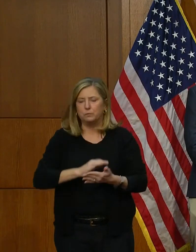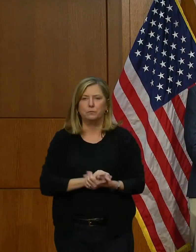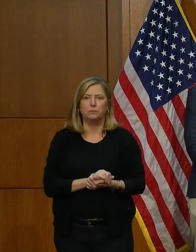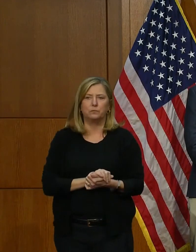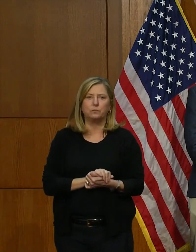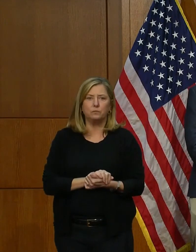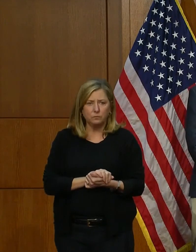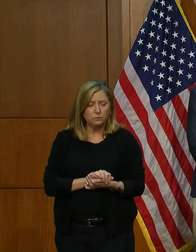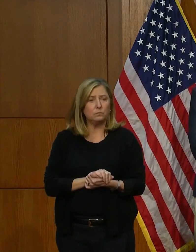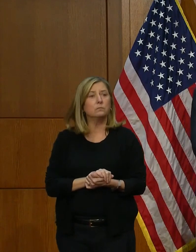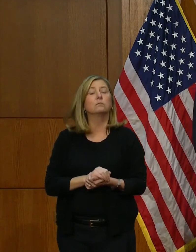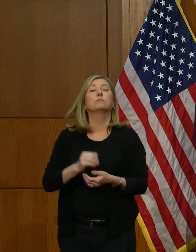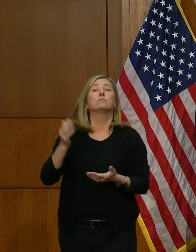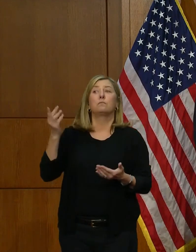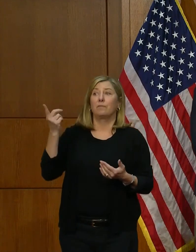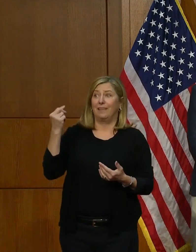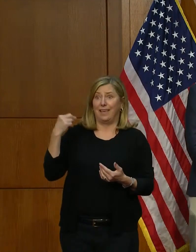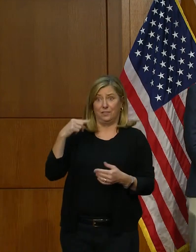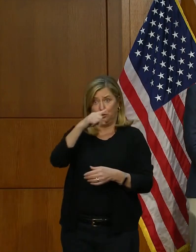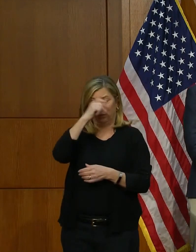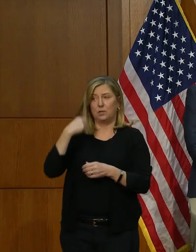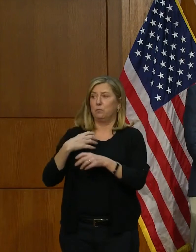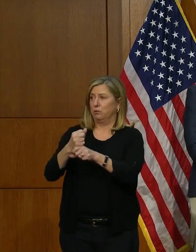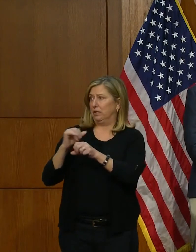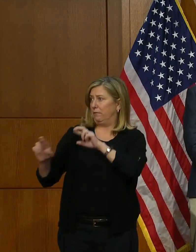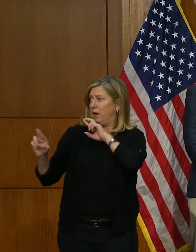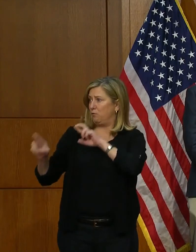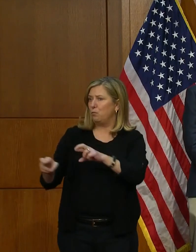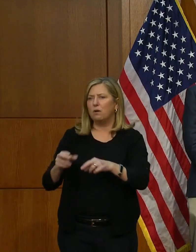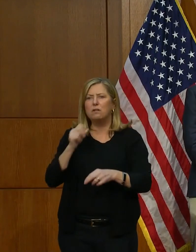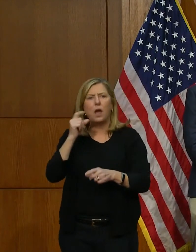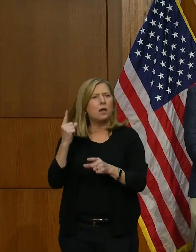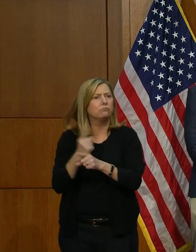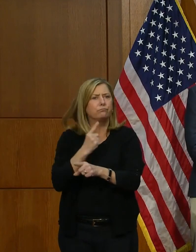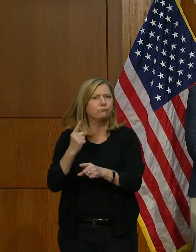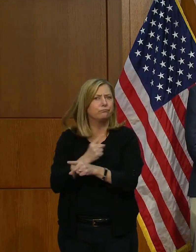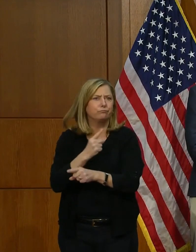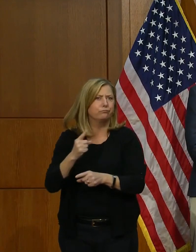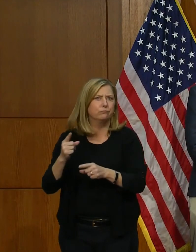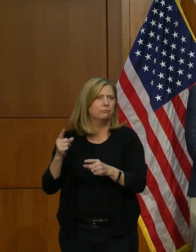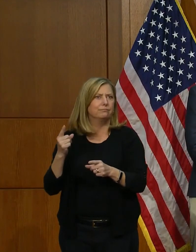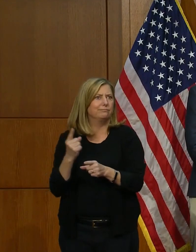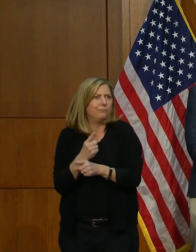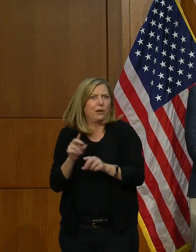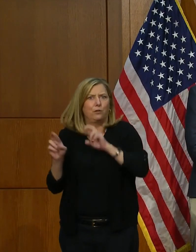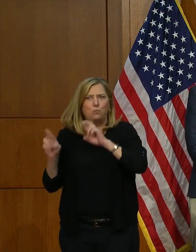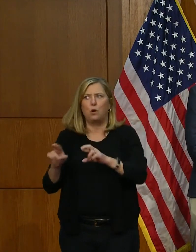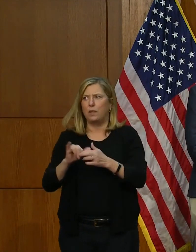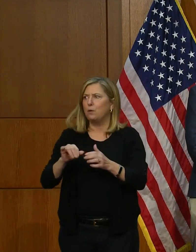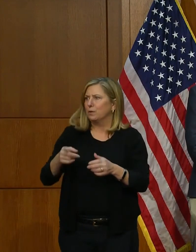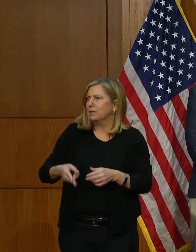ASSUME HE WOULD TAKE ACTION ON IT. VERY SOON. SO LAST SUMMER, WHEN WE GOT THIS REPORT, IT